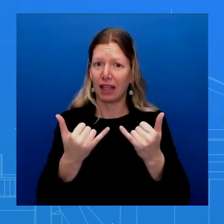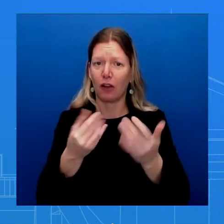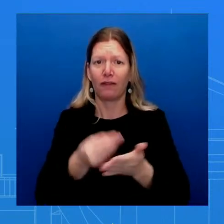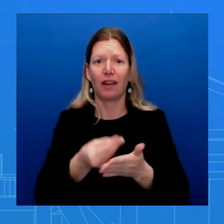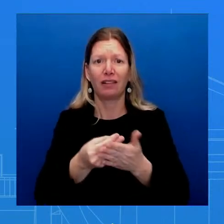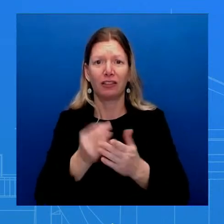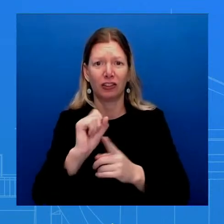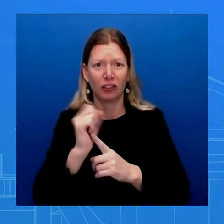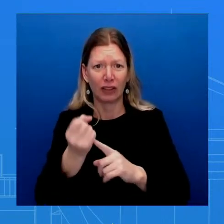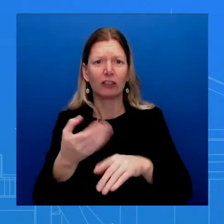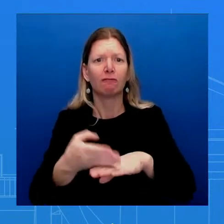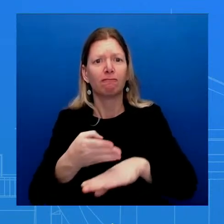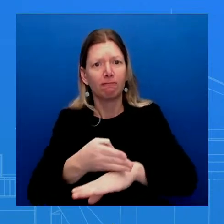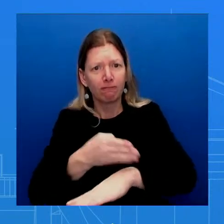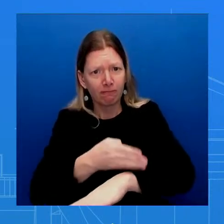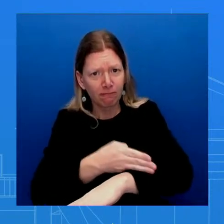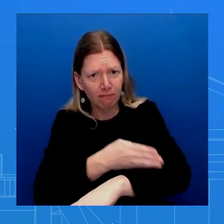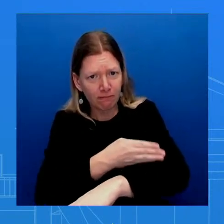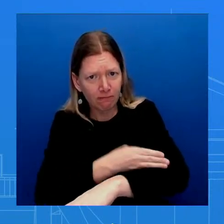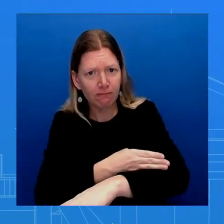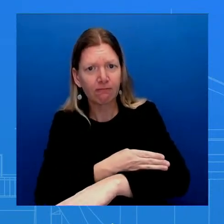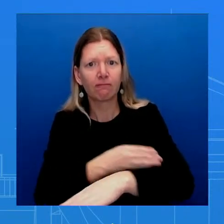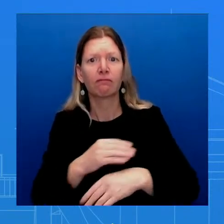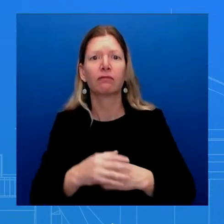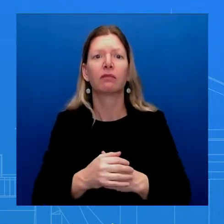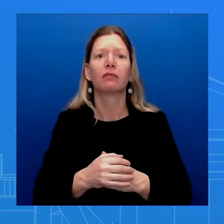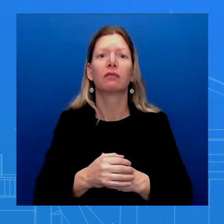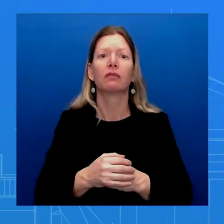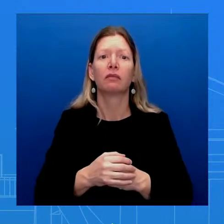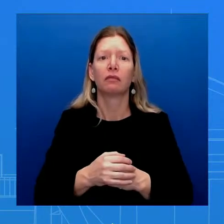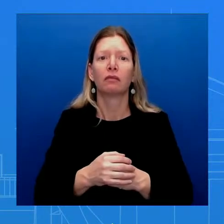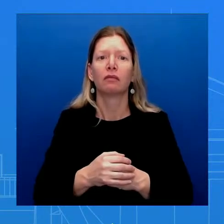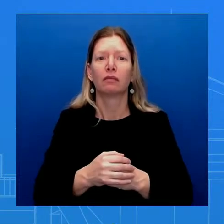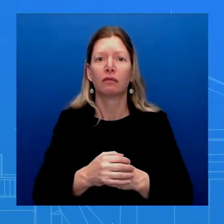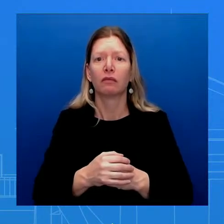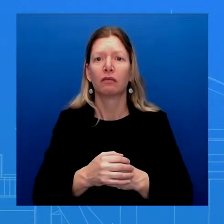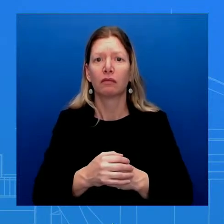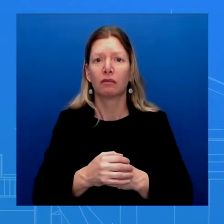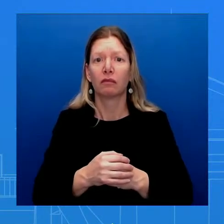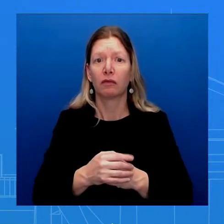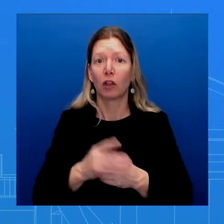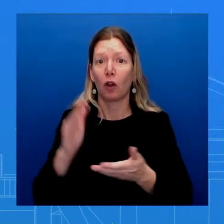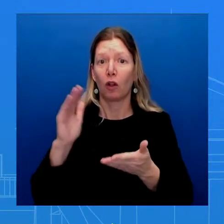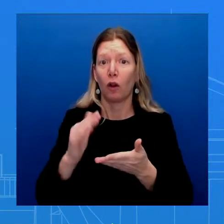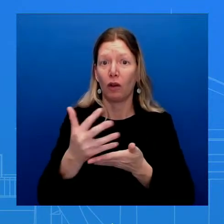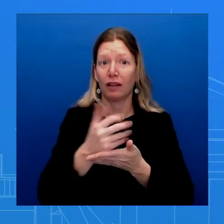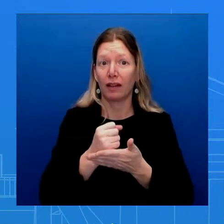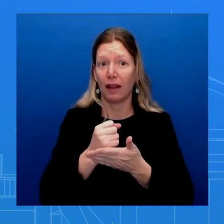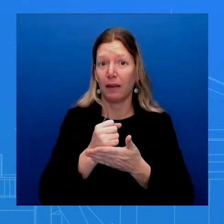with lower-income households seeing the largest gains since the pandemic. Those are indeed what we're seeing. But we don't --